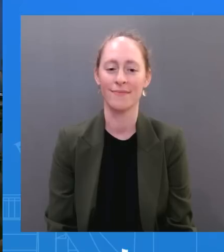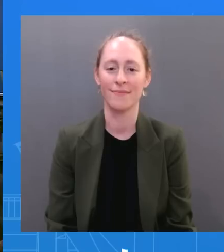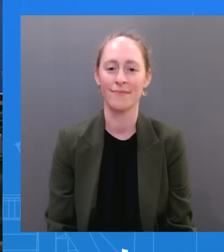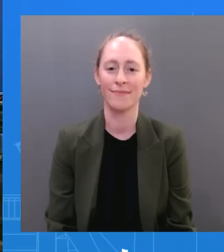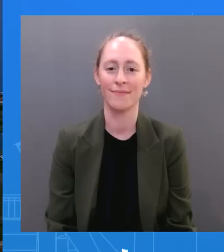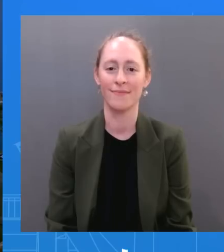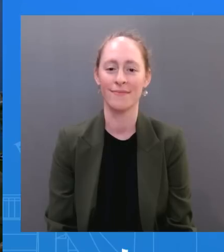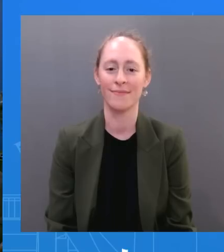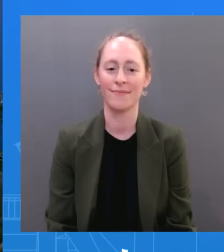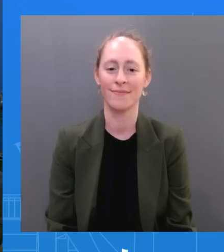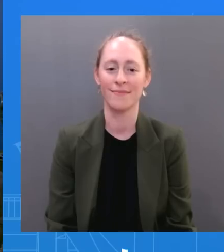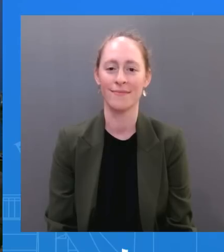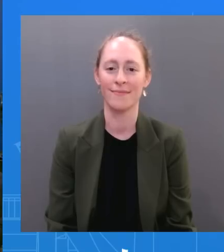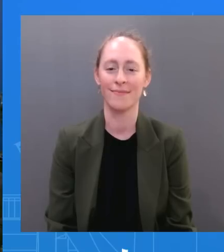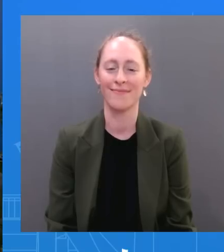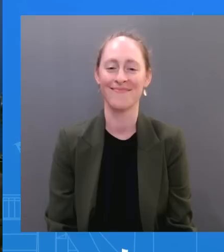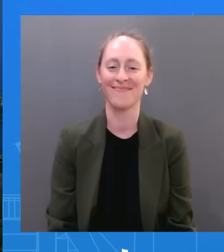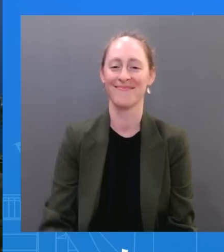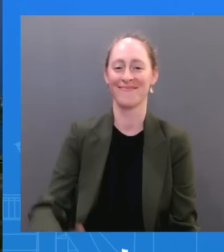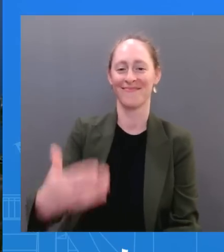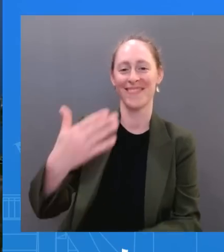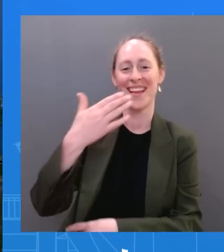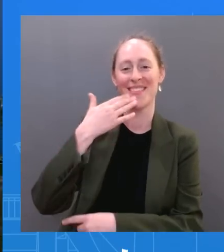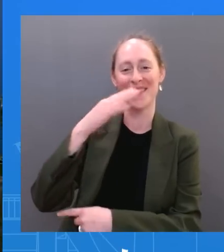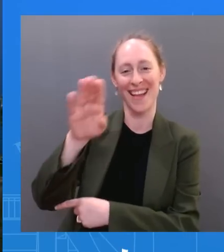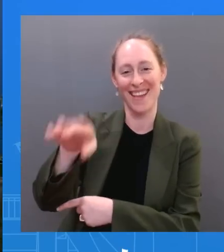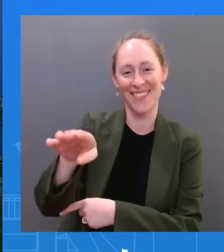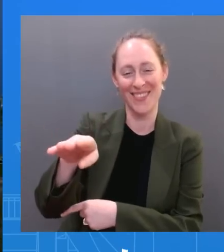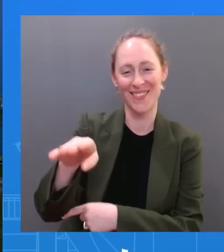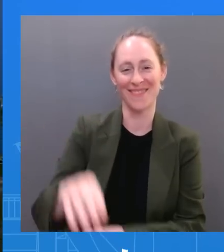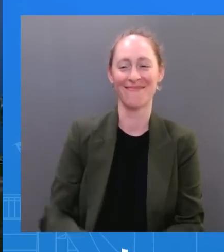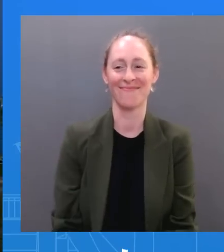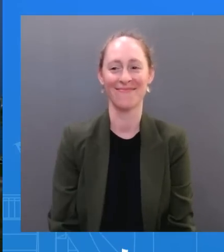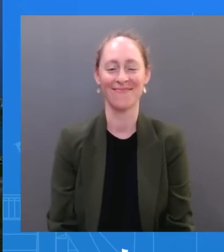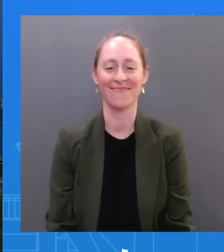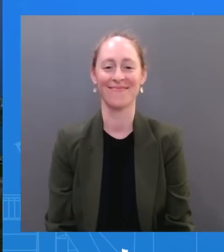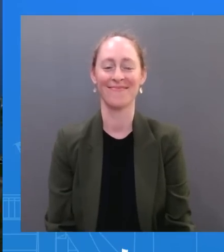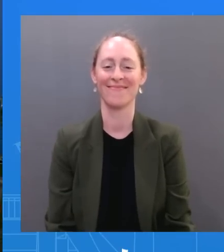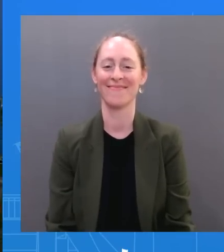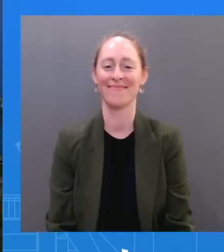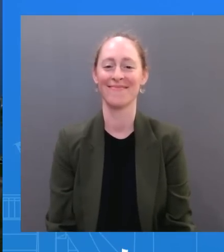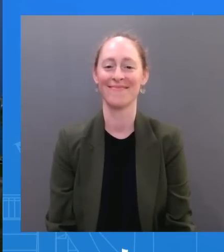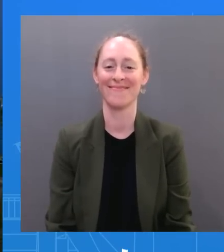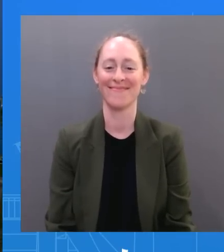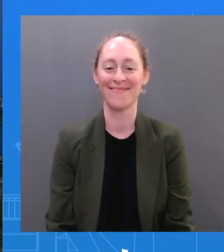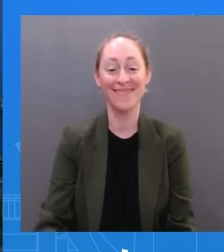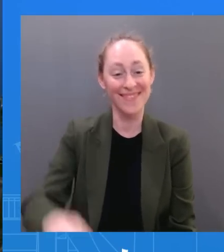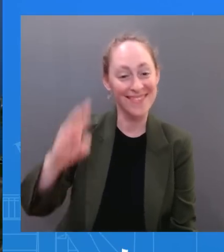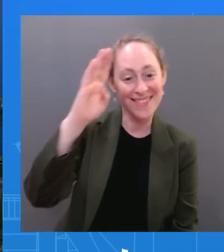Ms. Jean-Pierre: Good afternoon, everybody. Good afternoon. The Press: Good afternoon. Ms. Jean-Pierre: Thank you. All right.